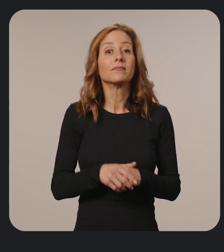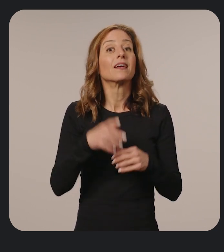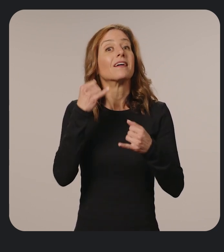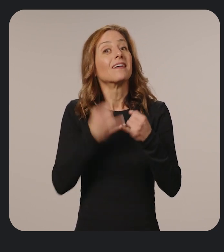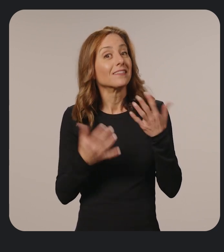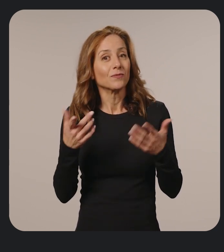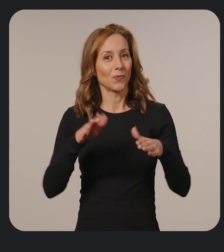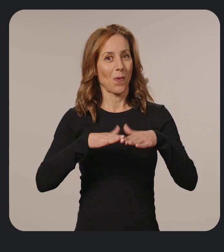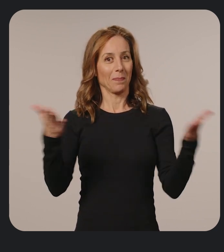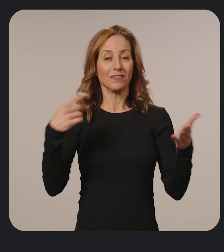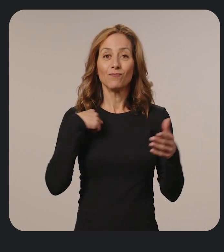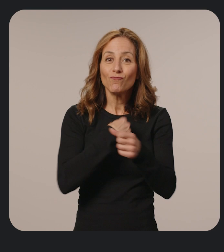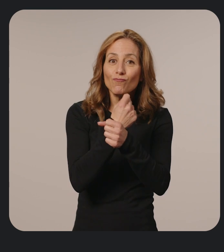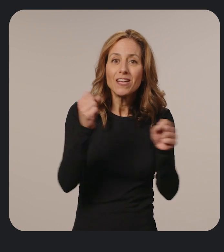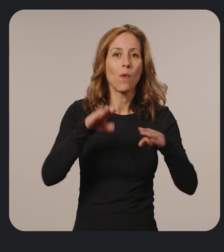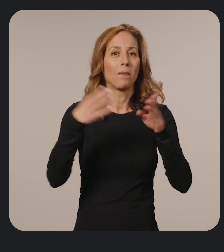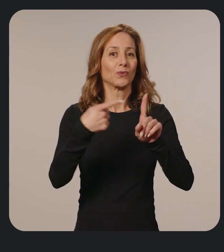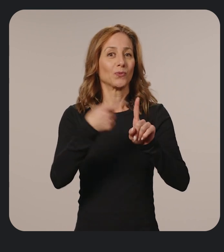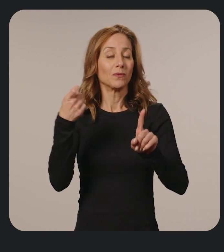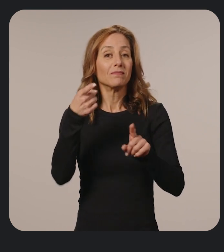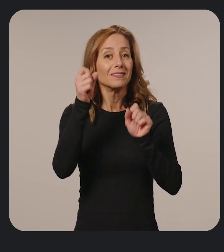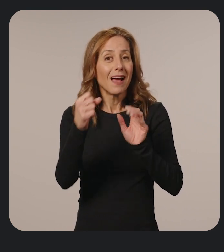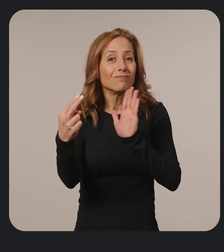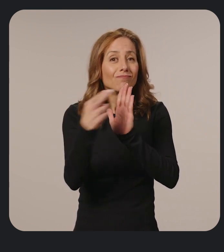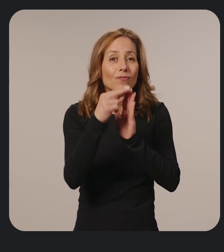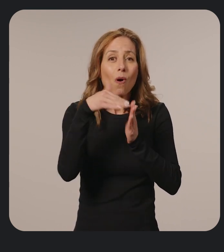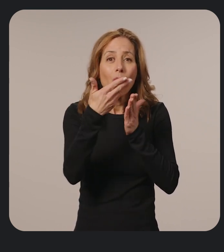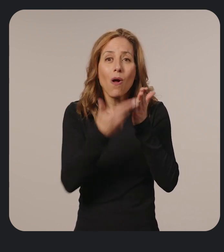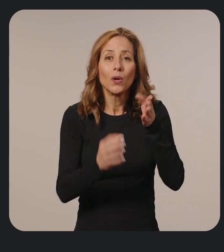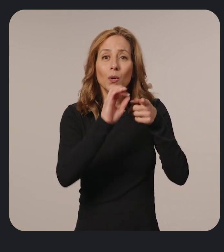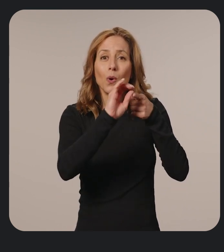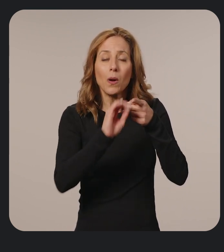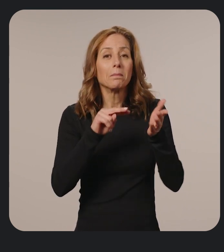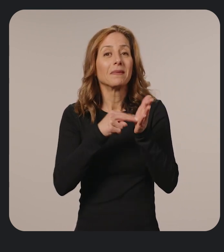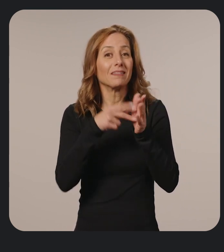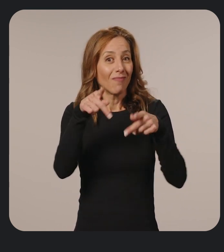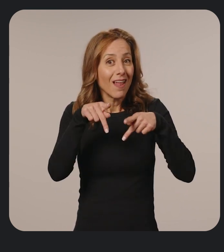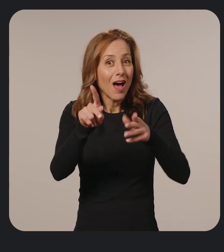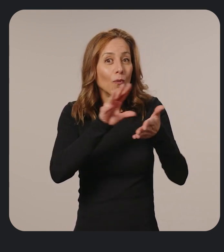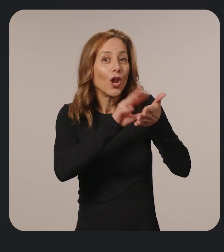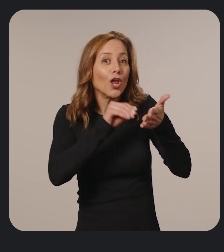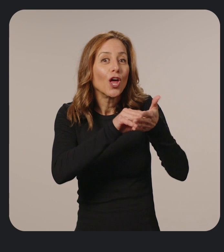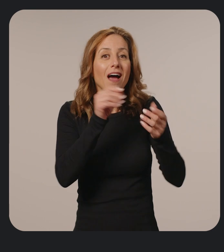And finally, it's open. We're free and open source. Being able to see all of our code